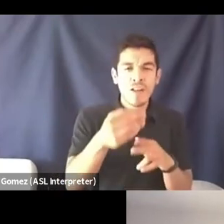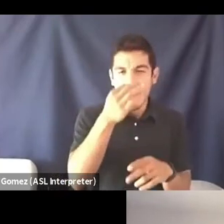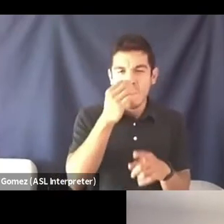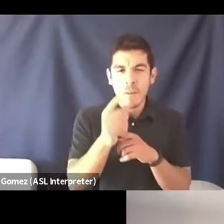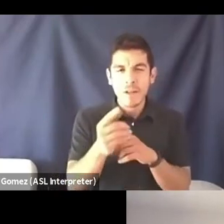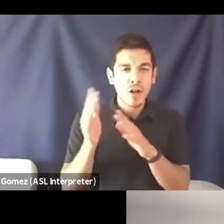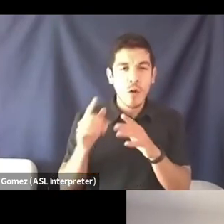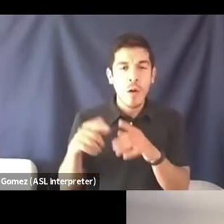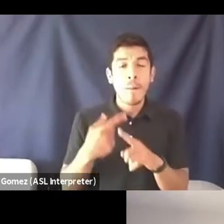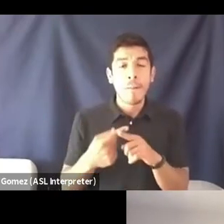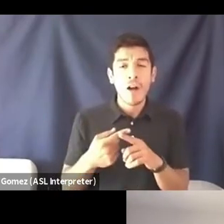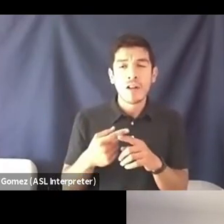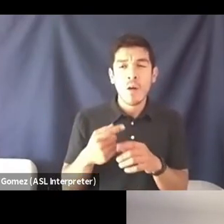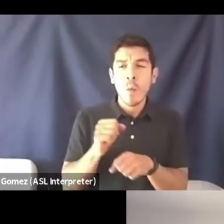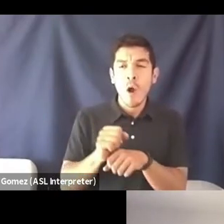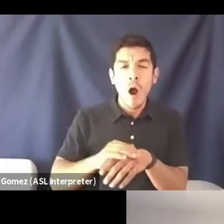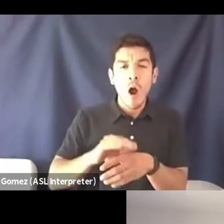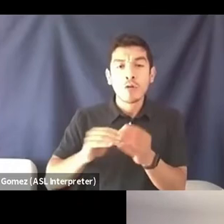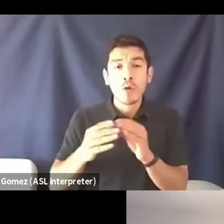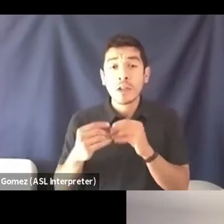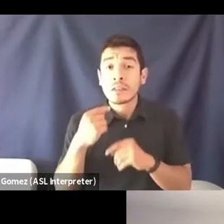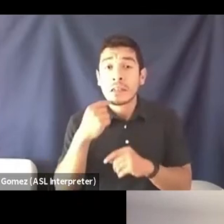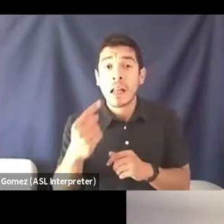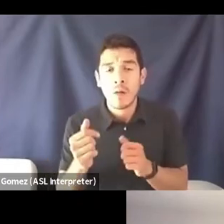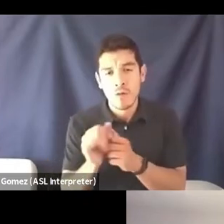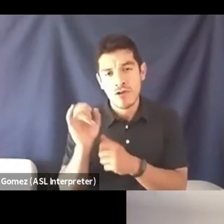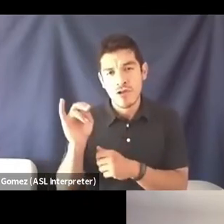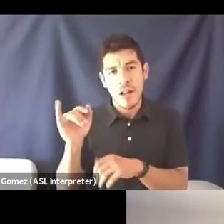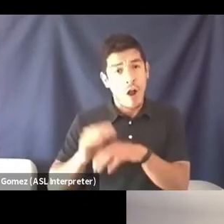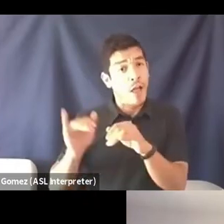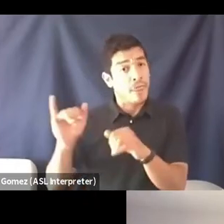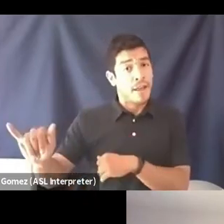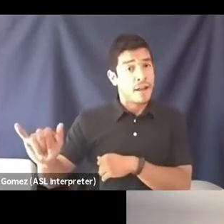and working with Jenny on that. Again, there is a typical format